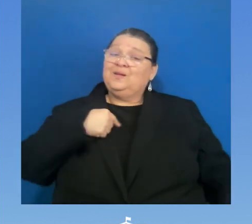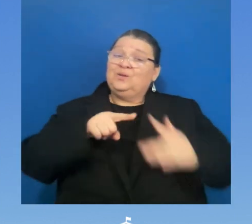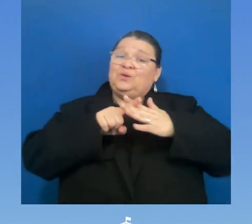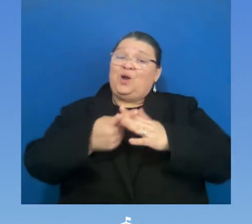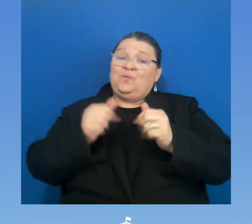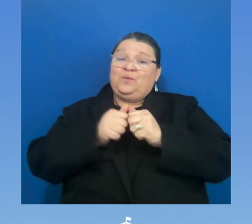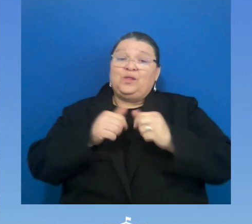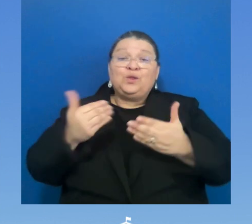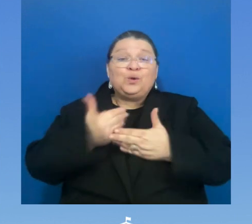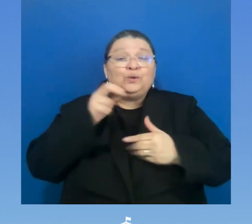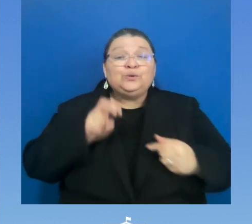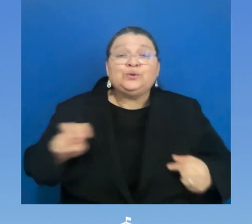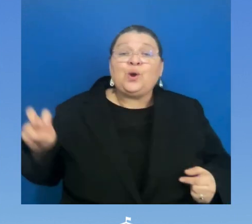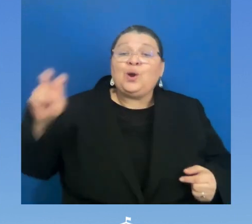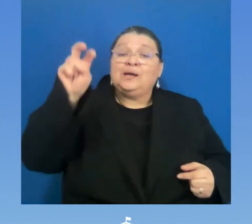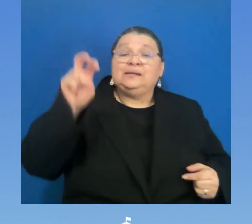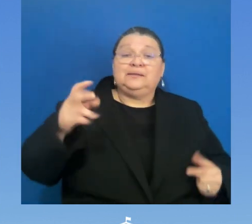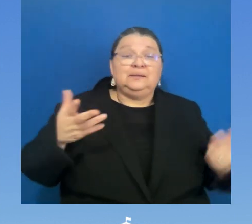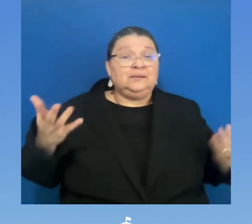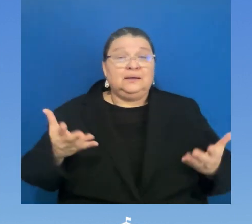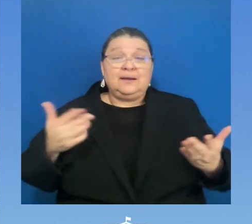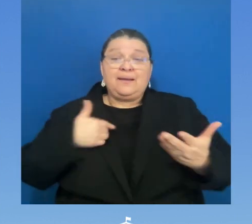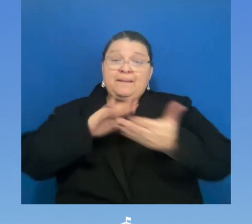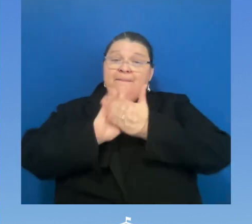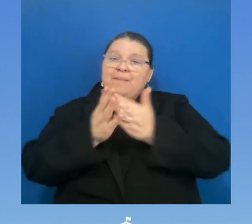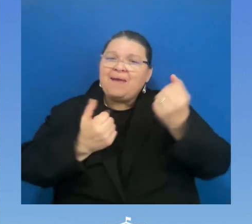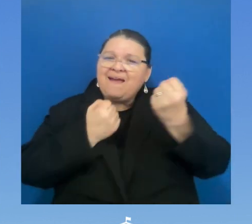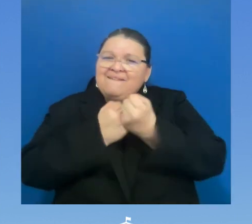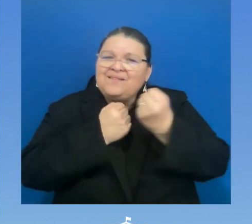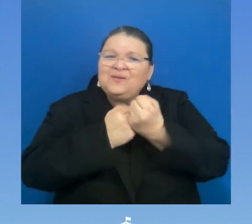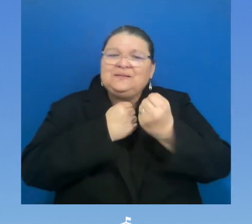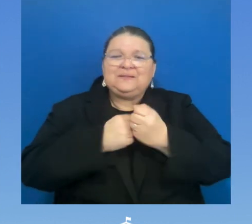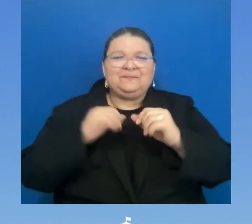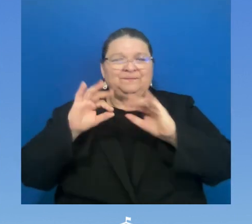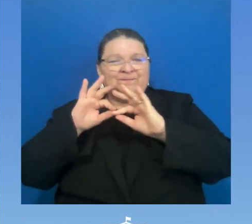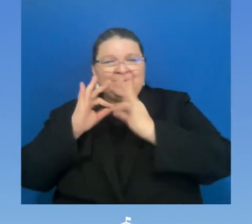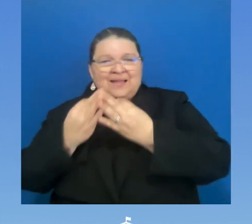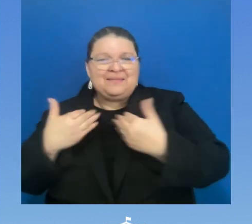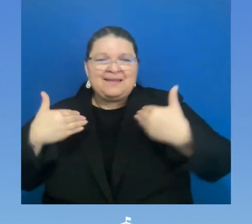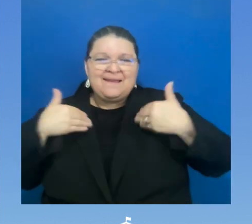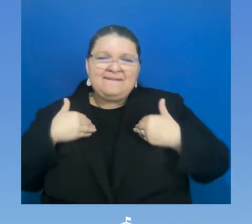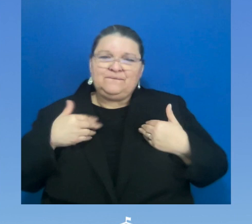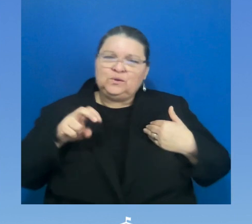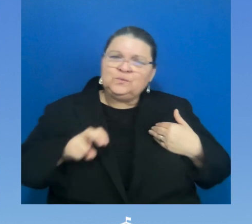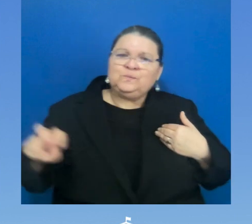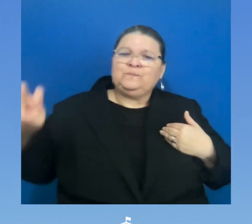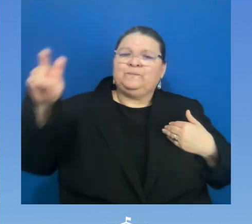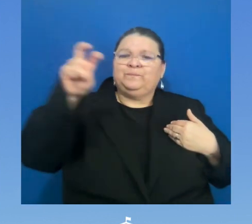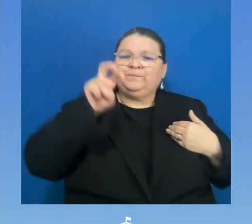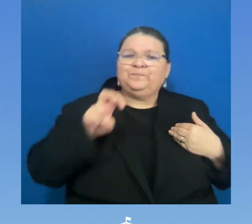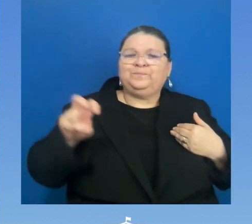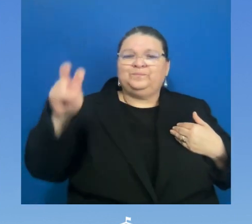My family and I travel the three hour trip about a dozen times so that I could testify before the California Legislature